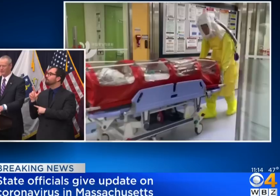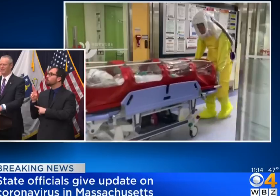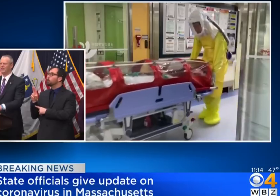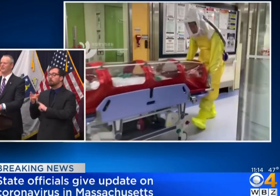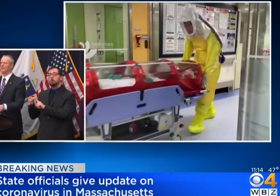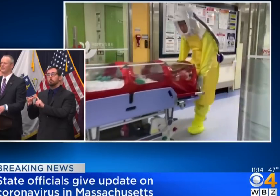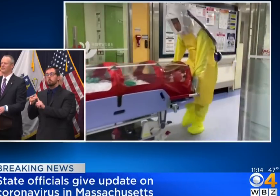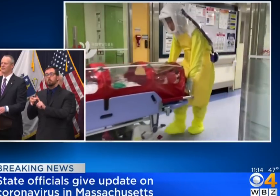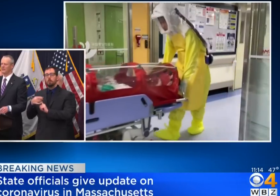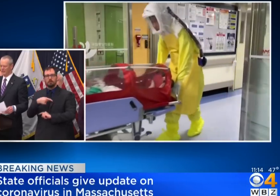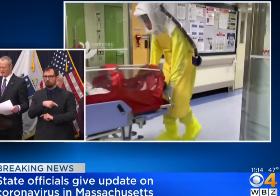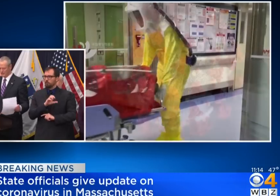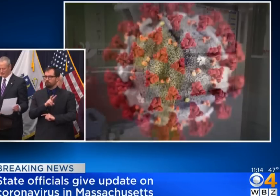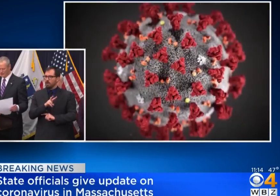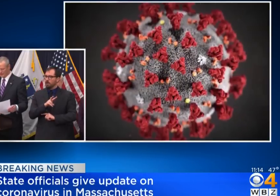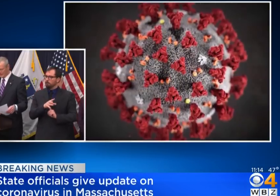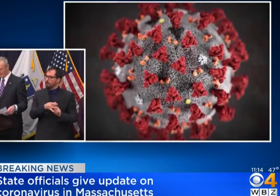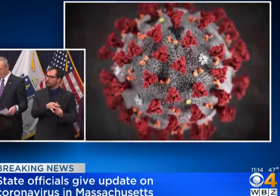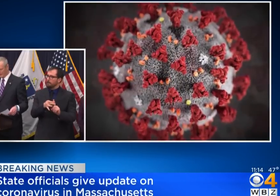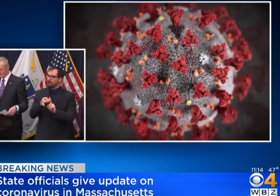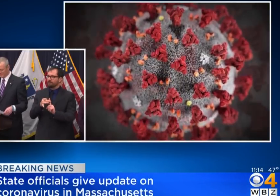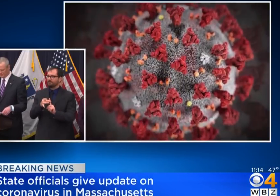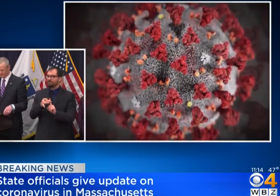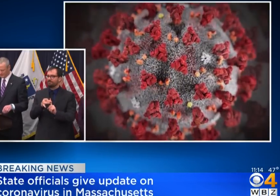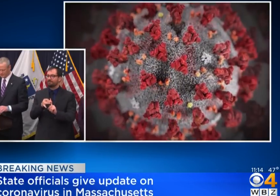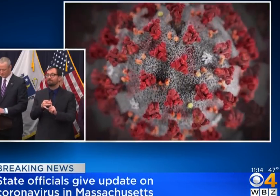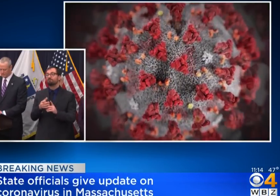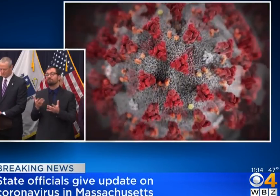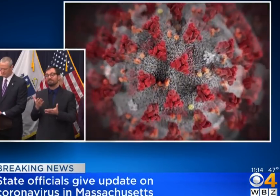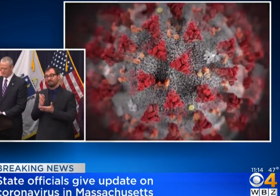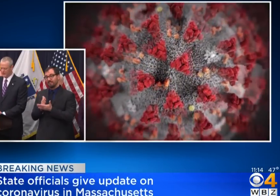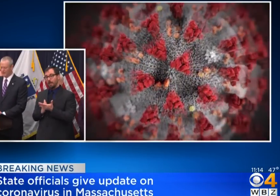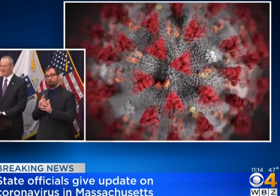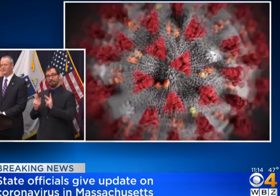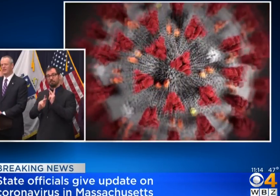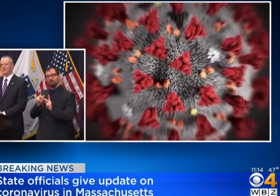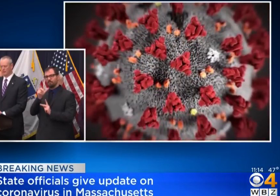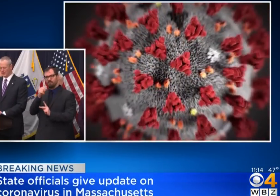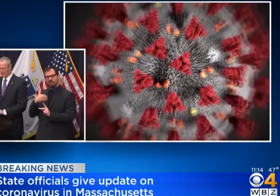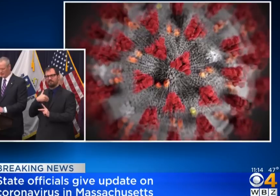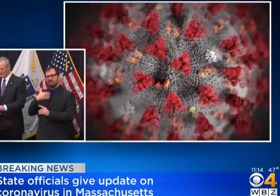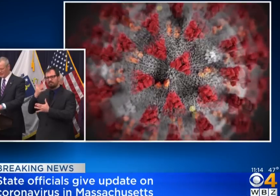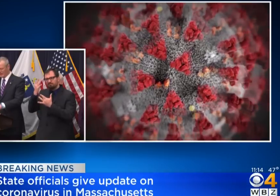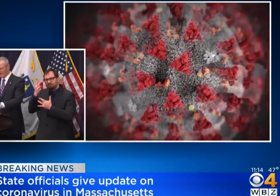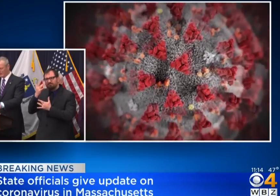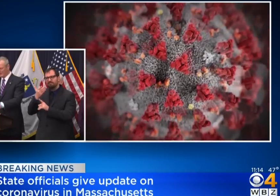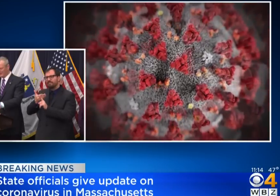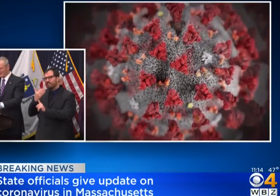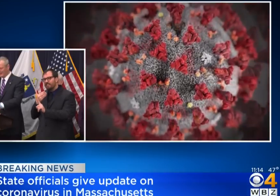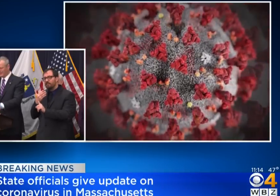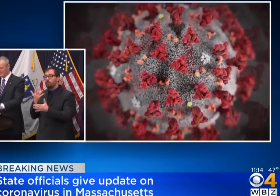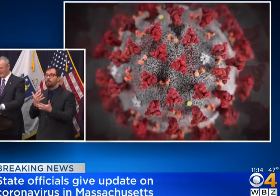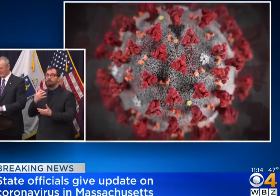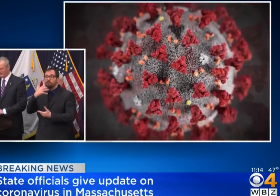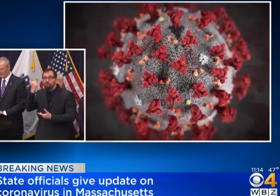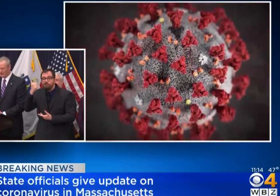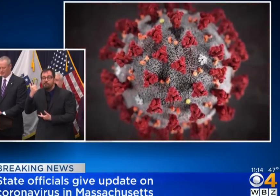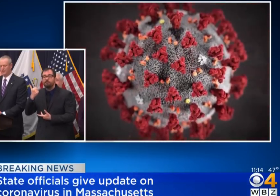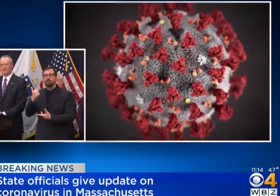INCREDIBLY CONTAGIOUS, MUCH MORE CONTAGIOUS THAN THE FLU, AND IT IS ESPECIALLY DANGEROUS FOR PEOPLE WITH CERTAIN PRE-EXISTING